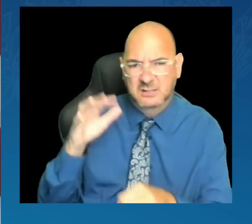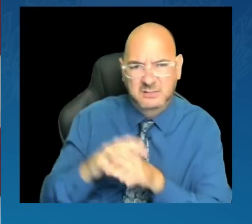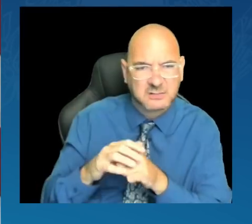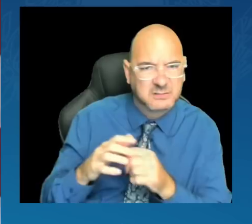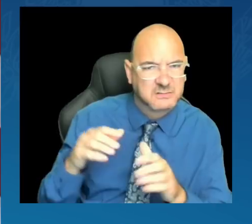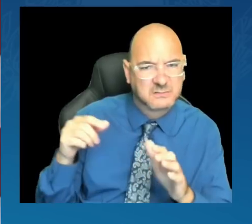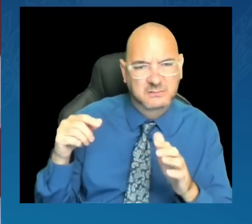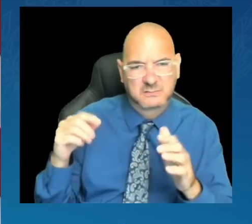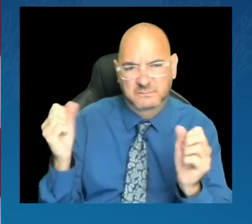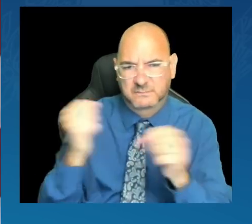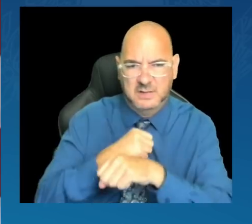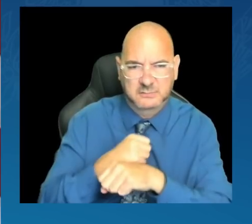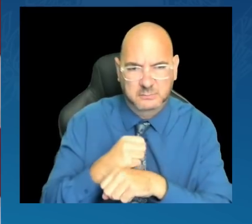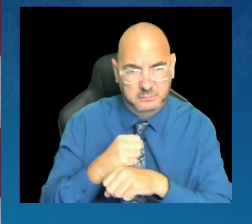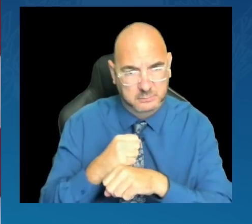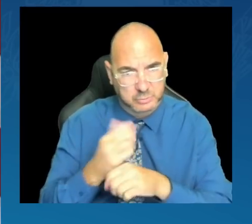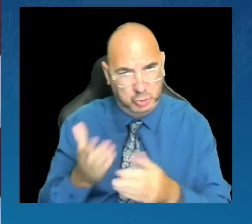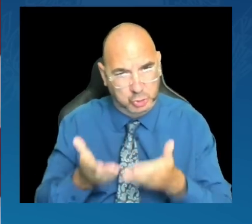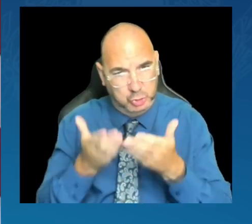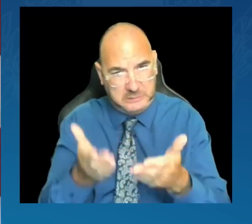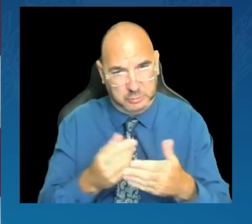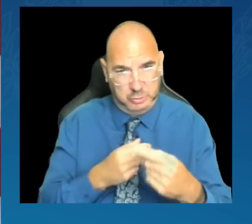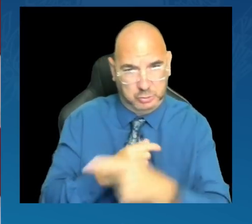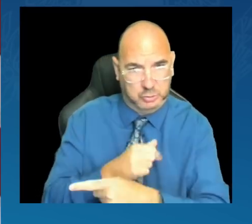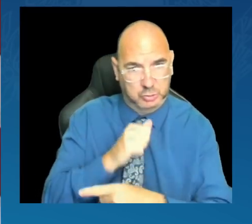the autonomy and authority to make a decision